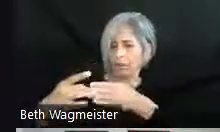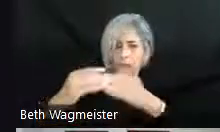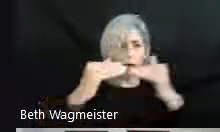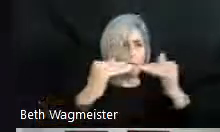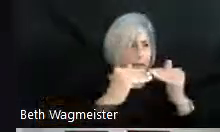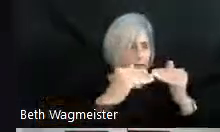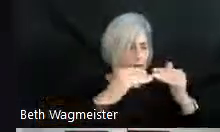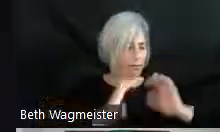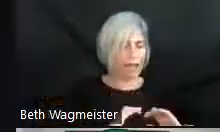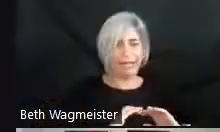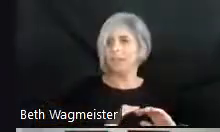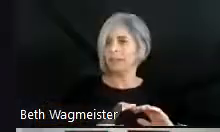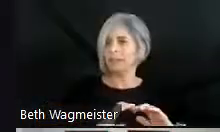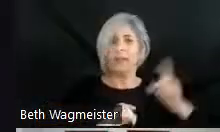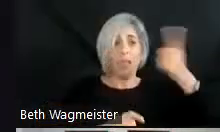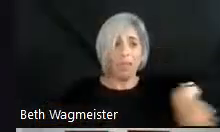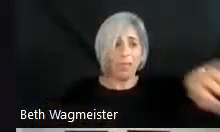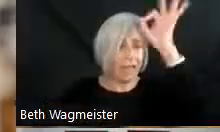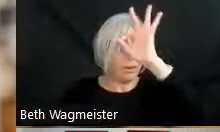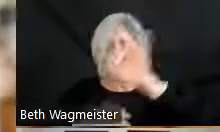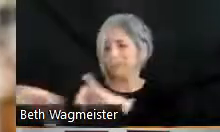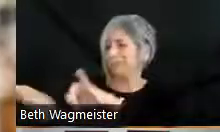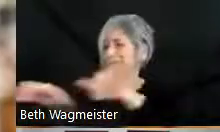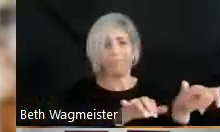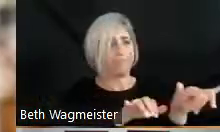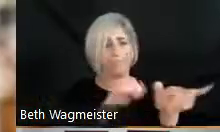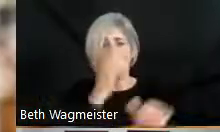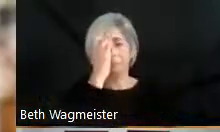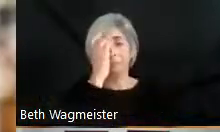conversations. They don't know either. On screen I've got an image of a small kid